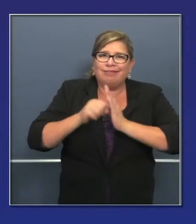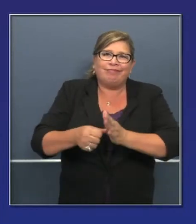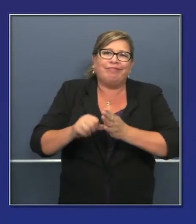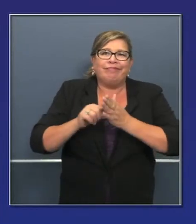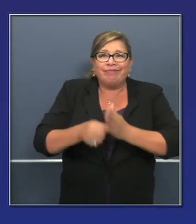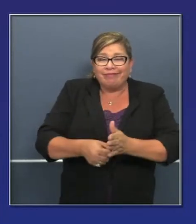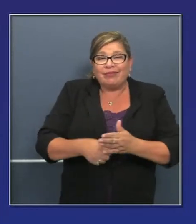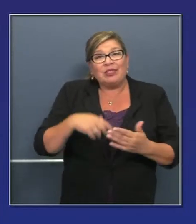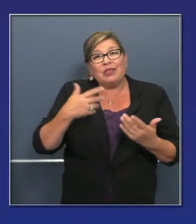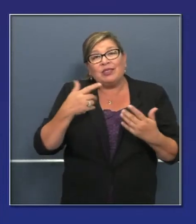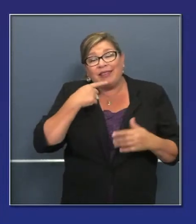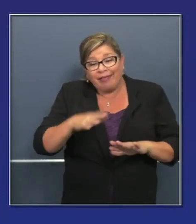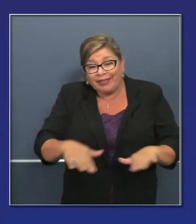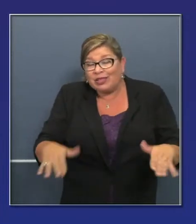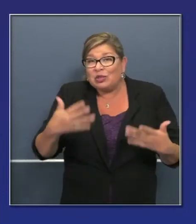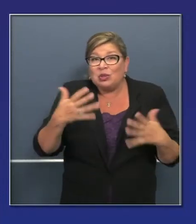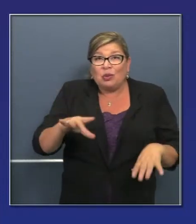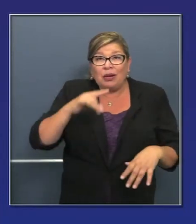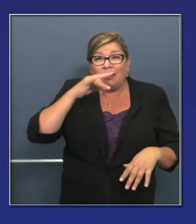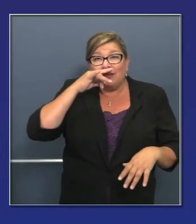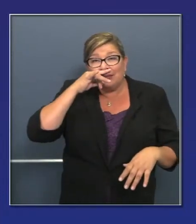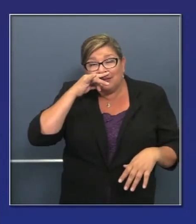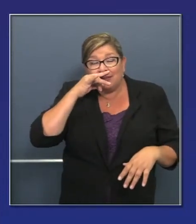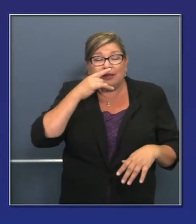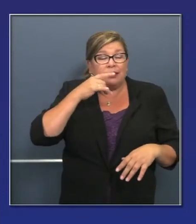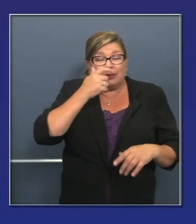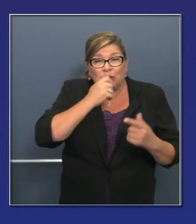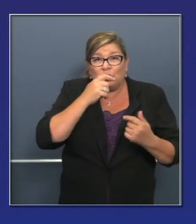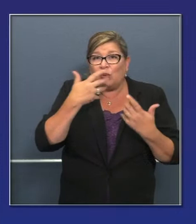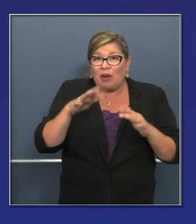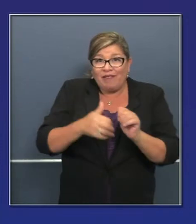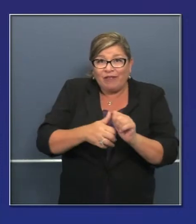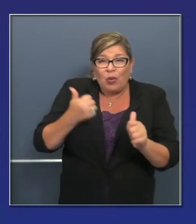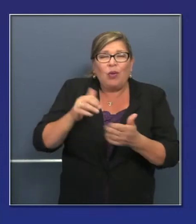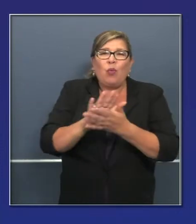sniffles wash your hands you want a boy getting cold wash your hands you worried about it wash